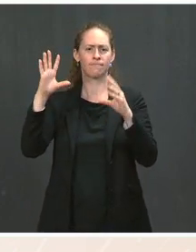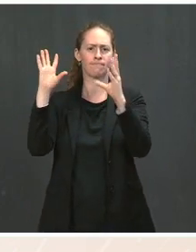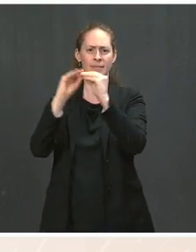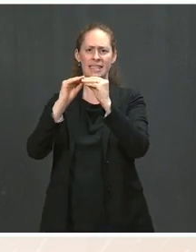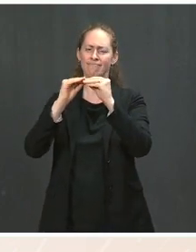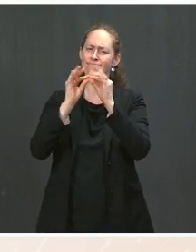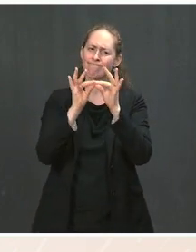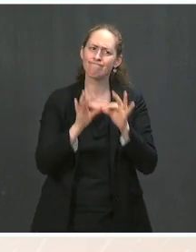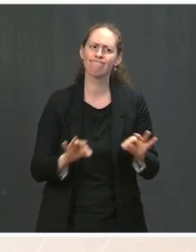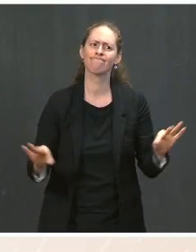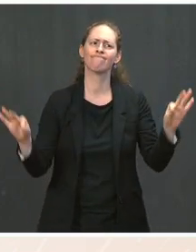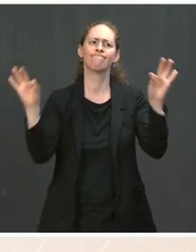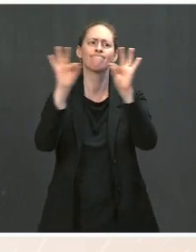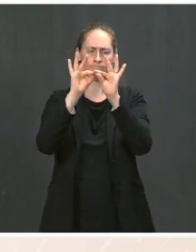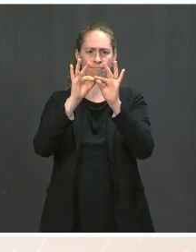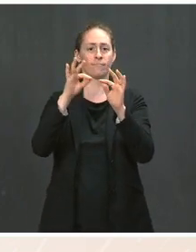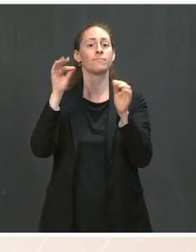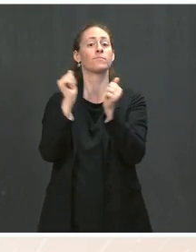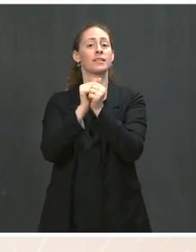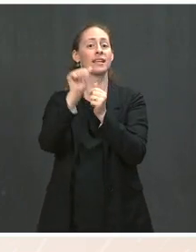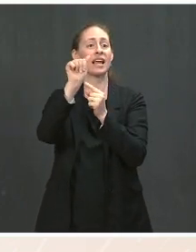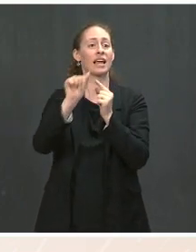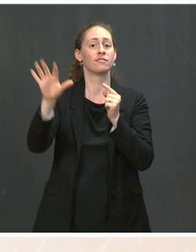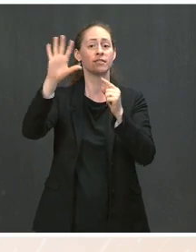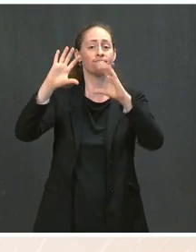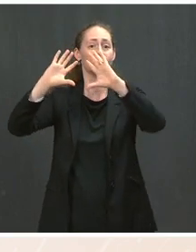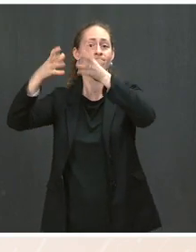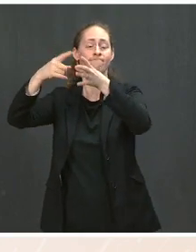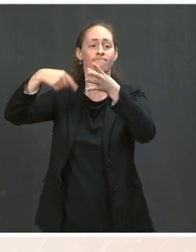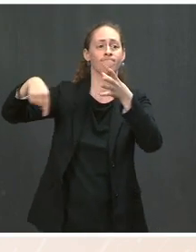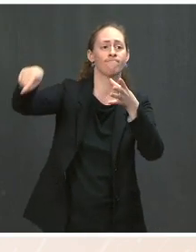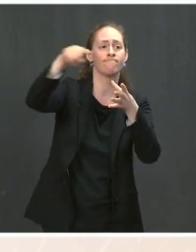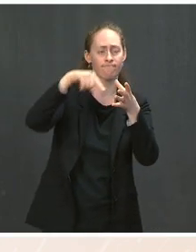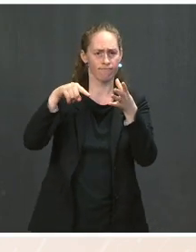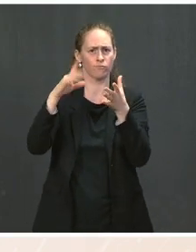The meeting will broadly focus on their priorities, their shared -- our shared priorities, I should say --